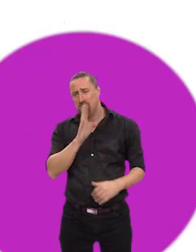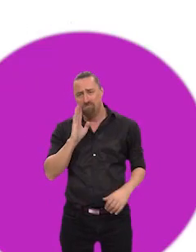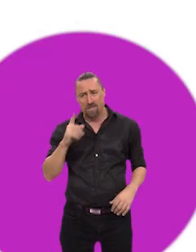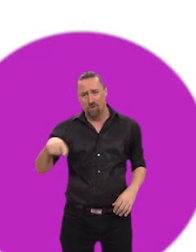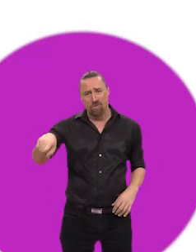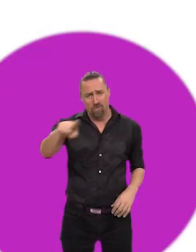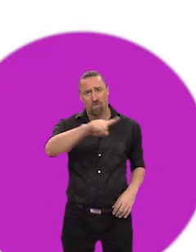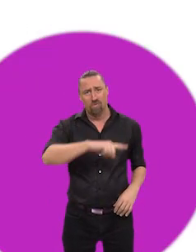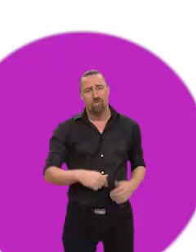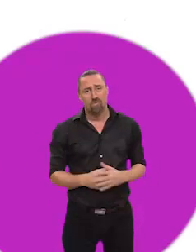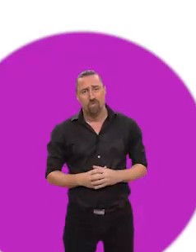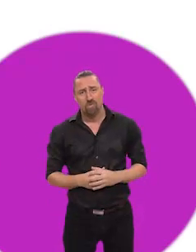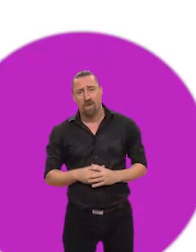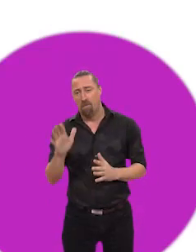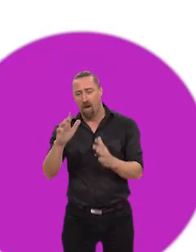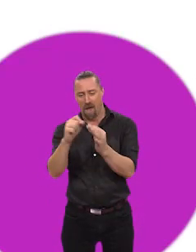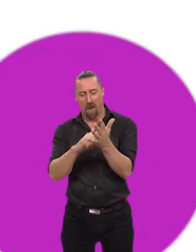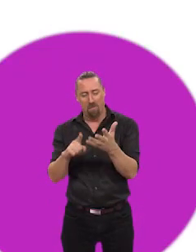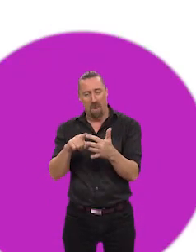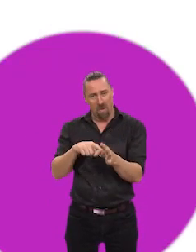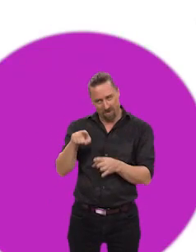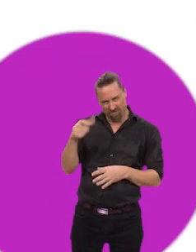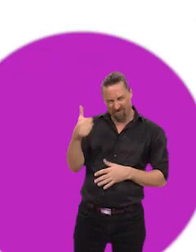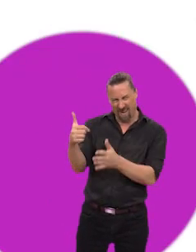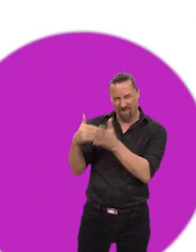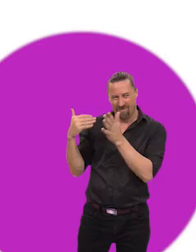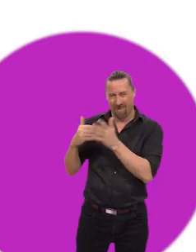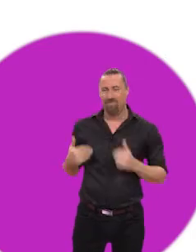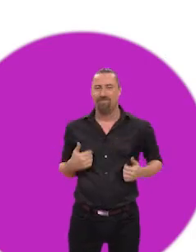" Goodbye Bluey, thanks for helping. "Goodbye Lucky."